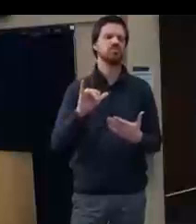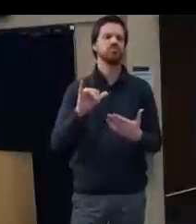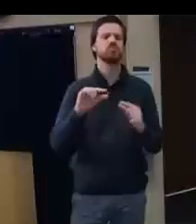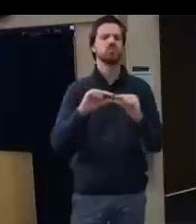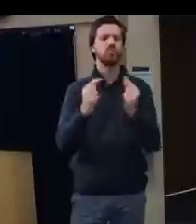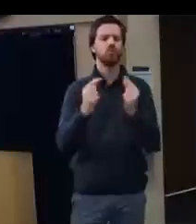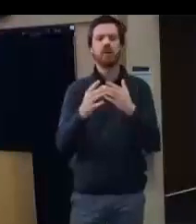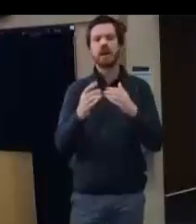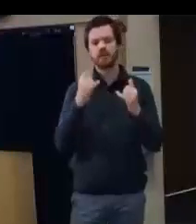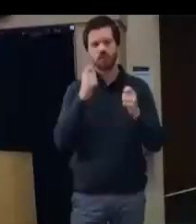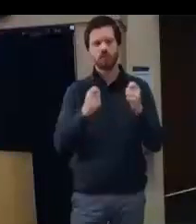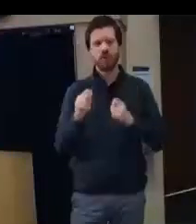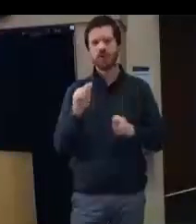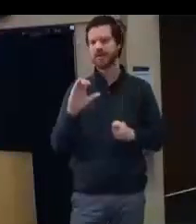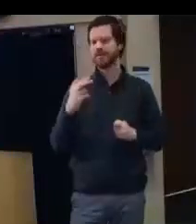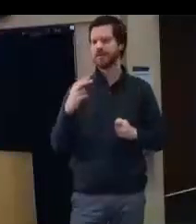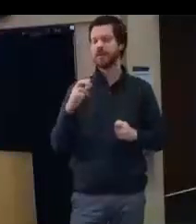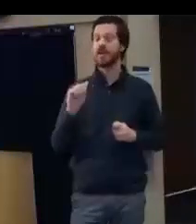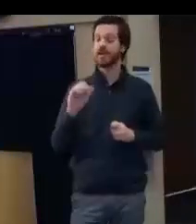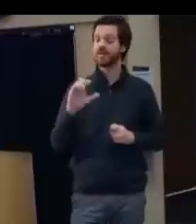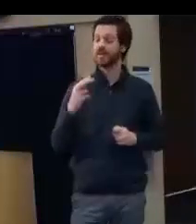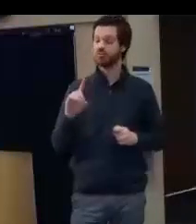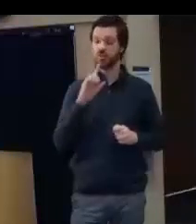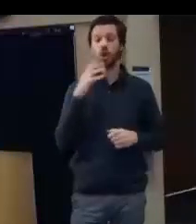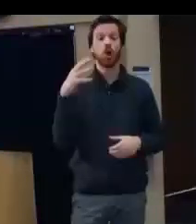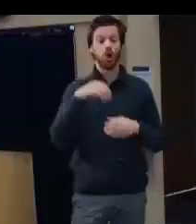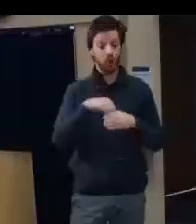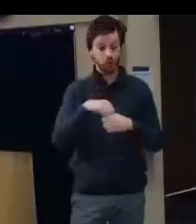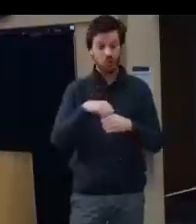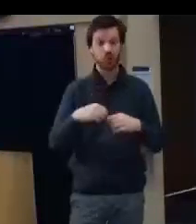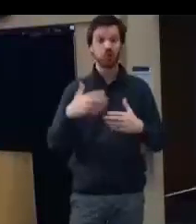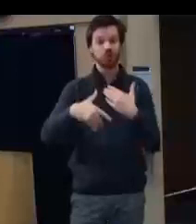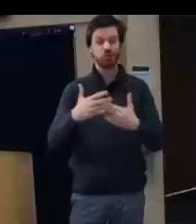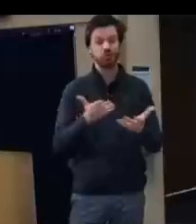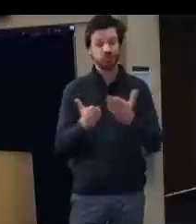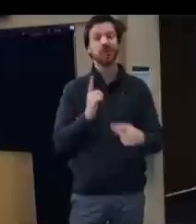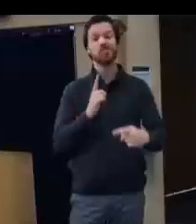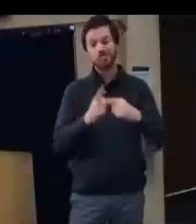of ACD recommended that Personnel includes social services and Psychological Services